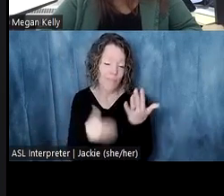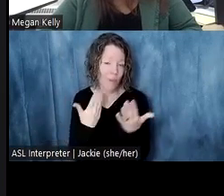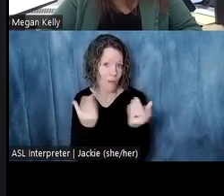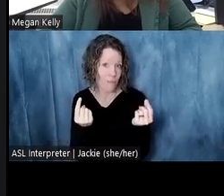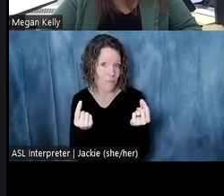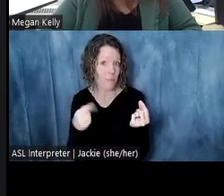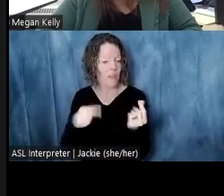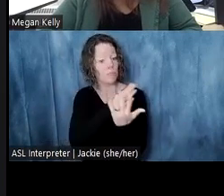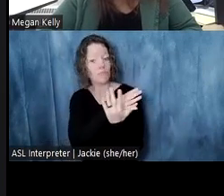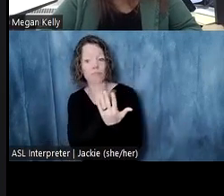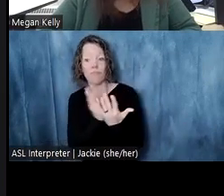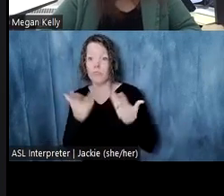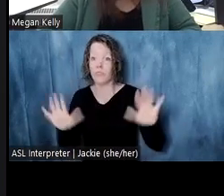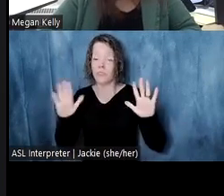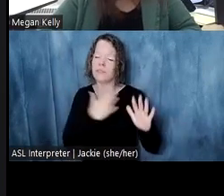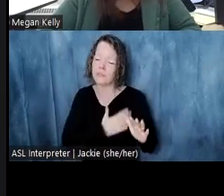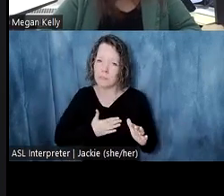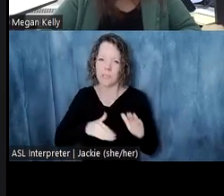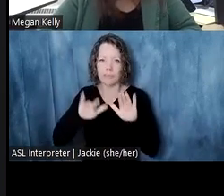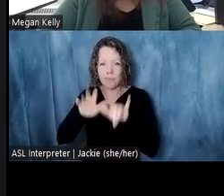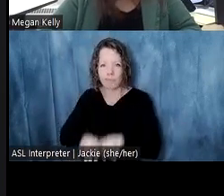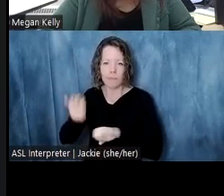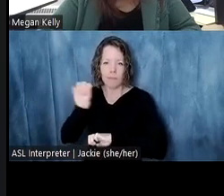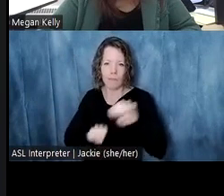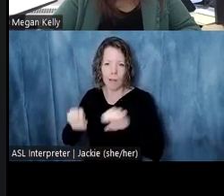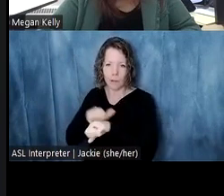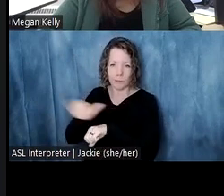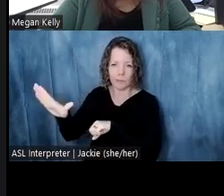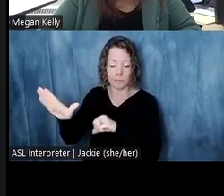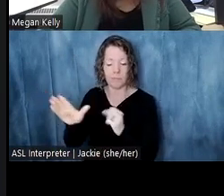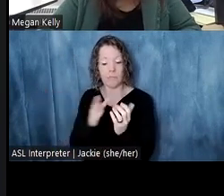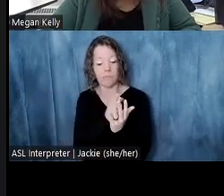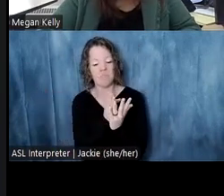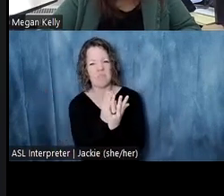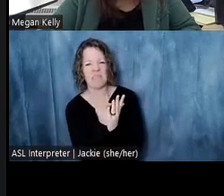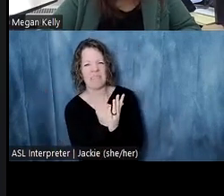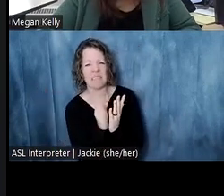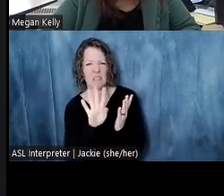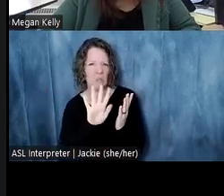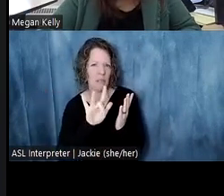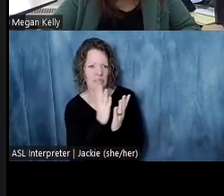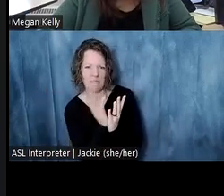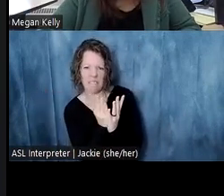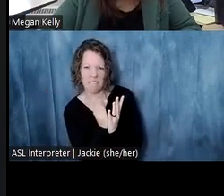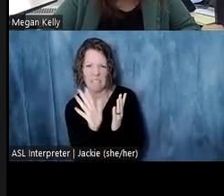some time before 4:30 p.m. to do so. We truly value your input and read through every piece